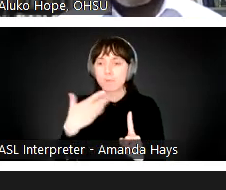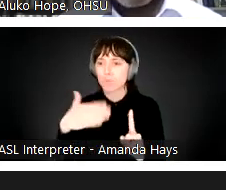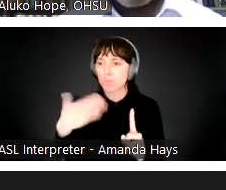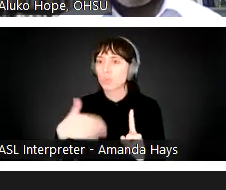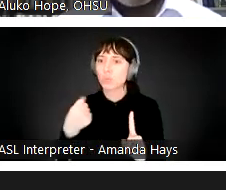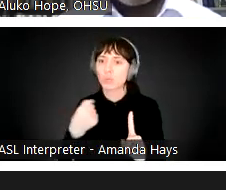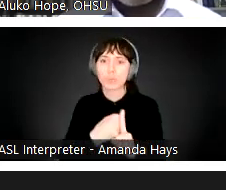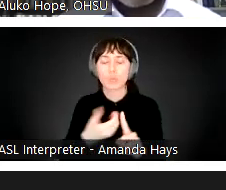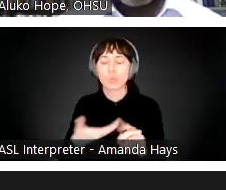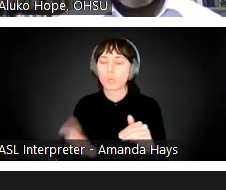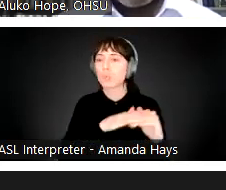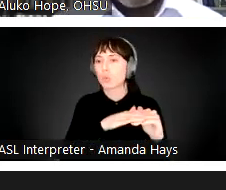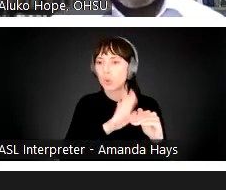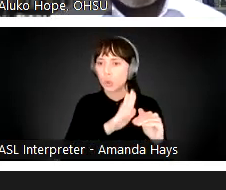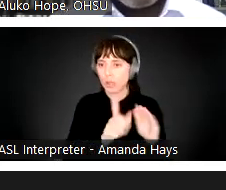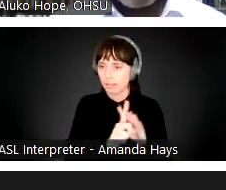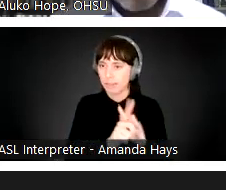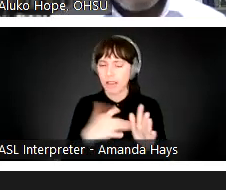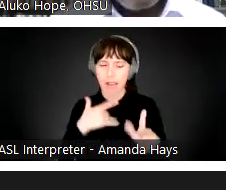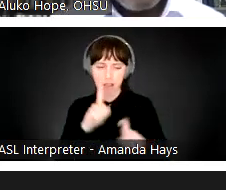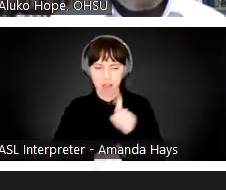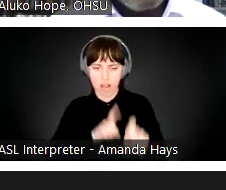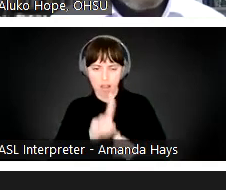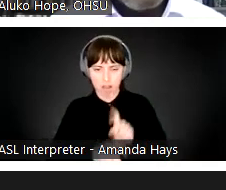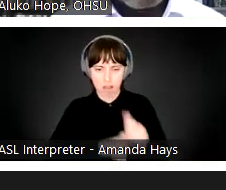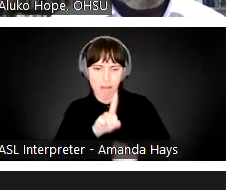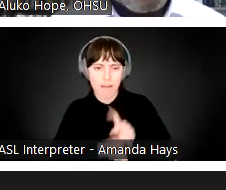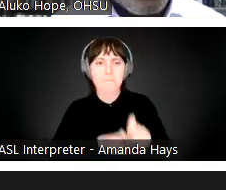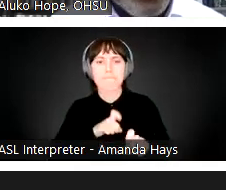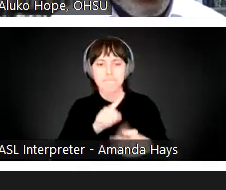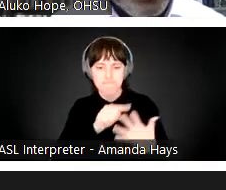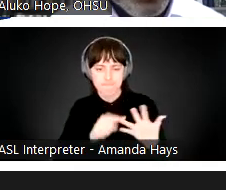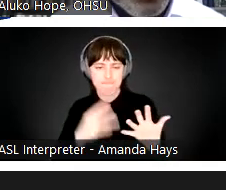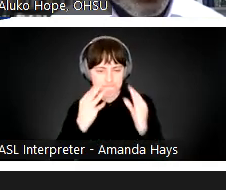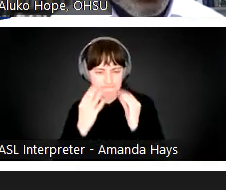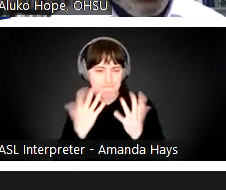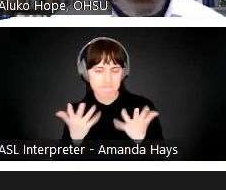think, is something that we spend a lot of time doing in the history of present illness. Next slide.